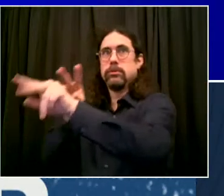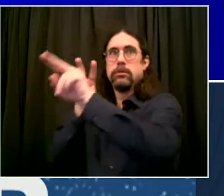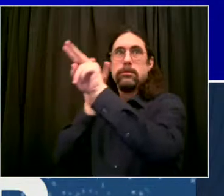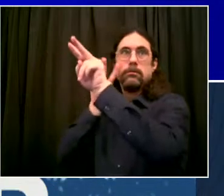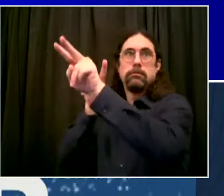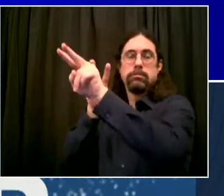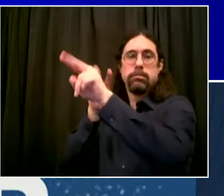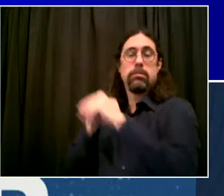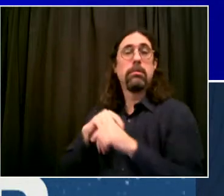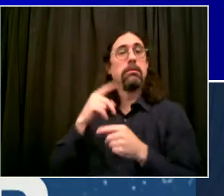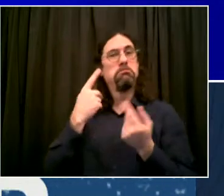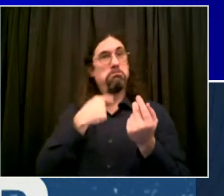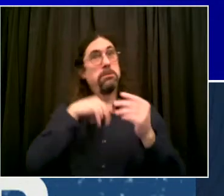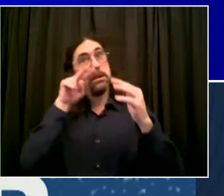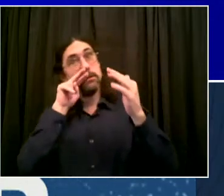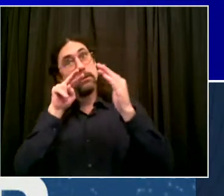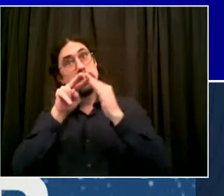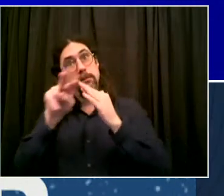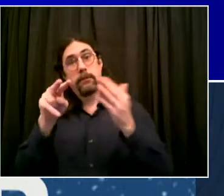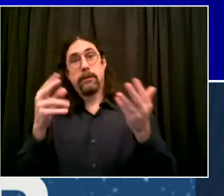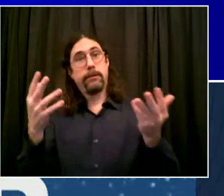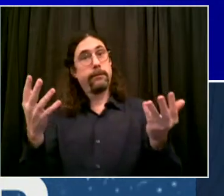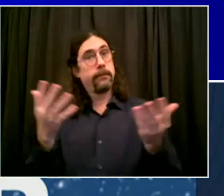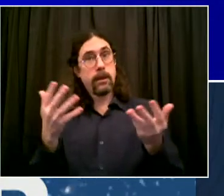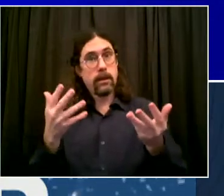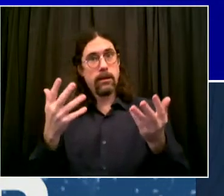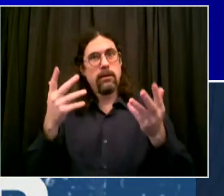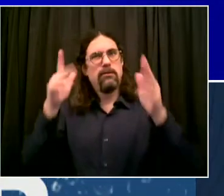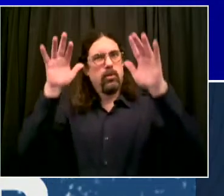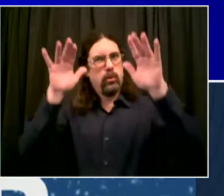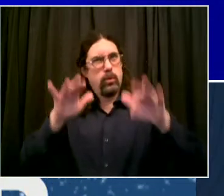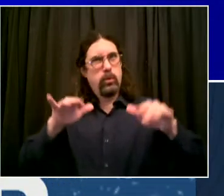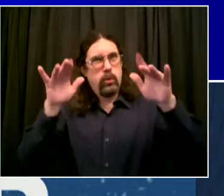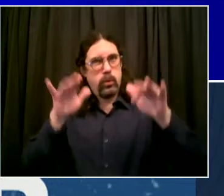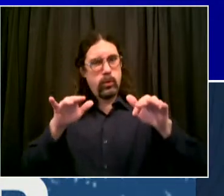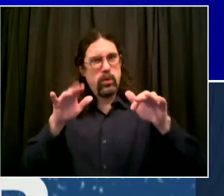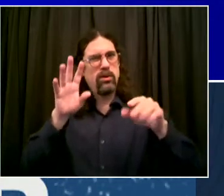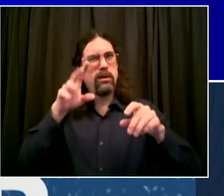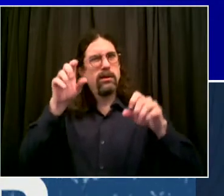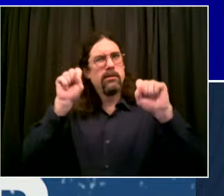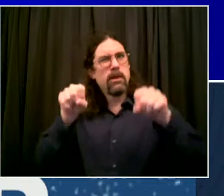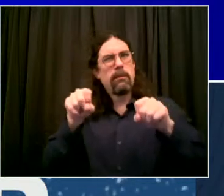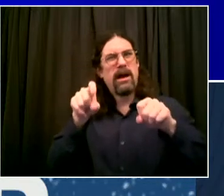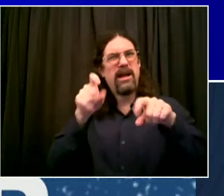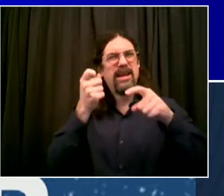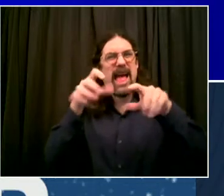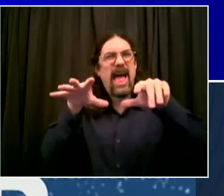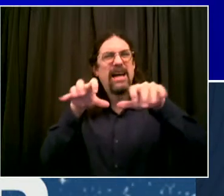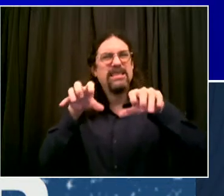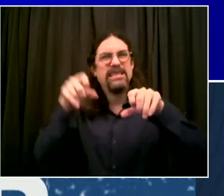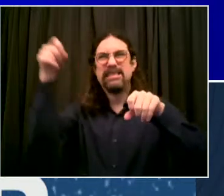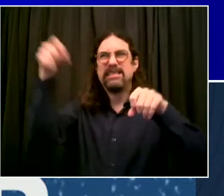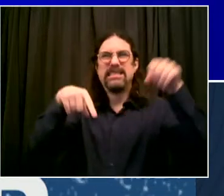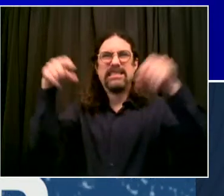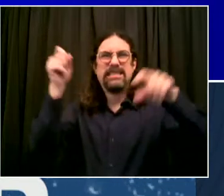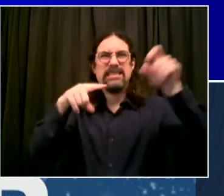AND SLEET ALL DAY